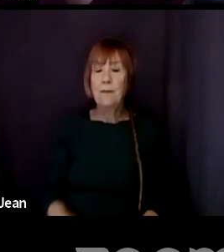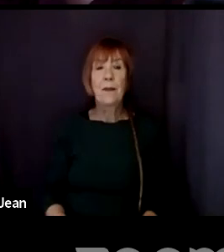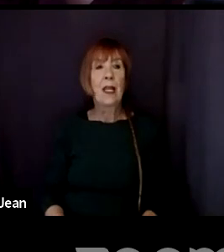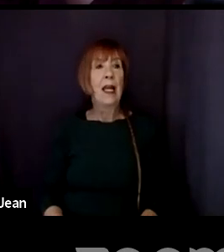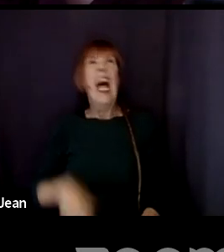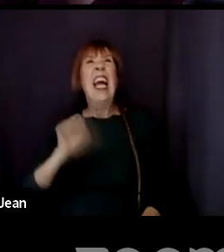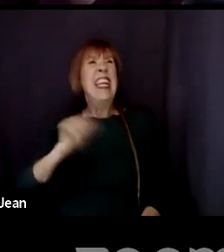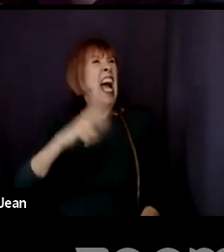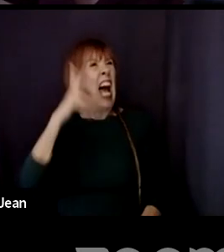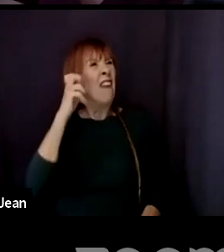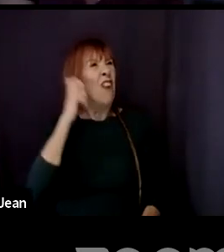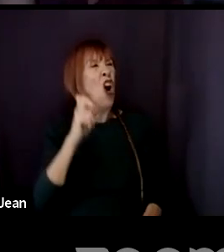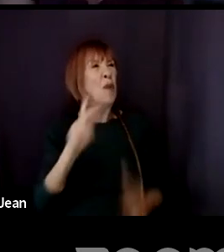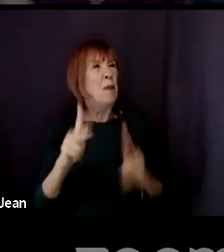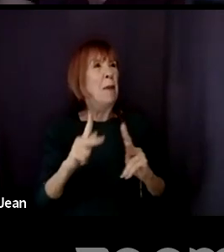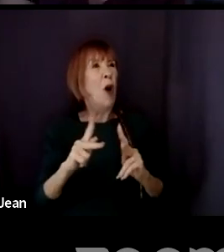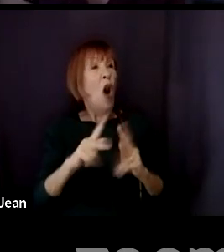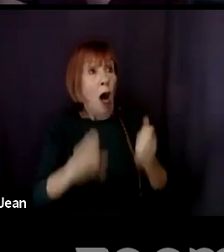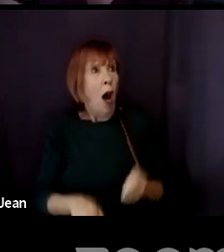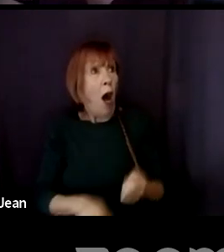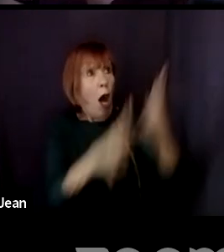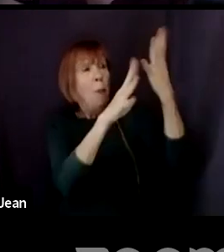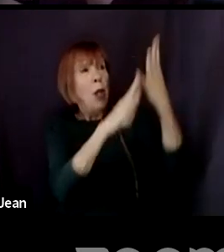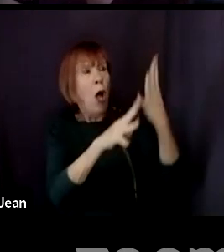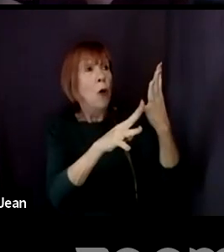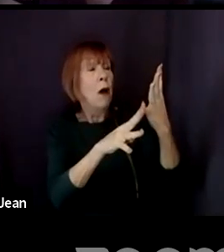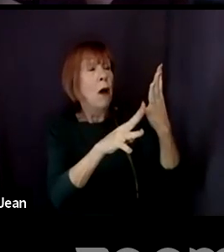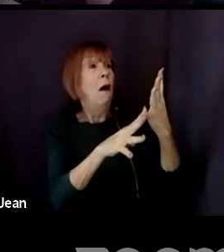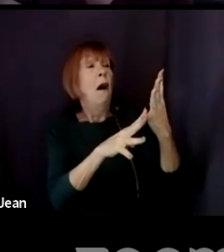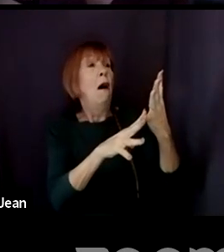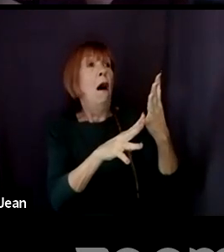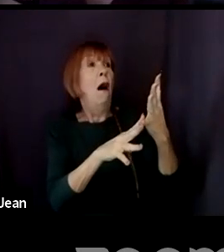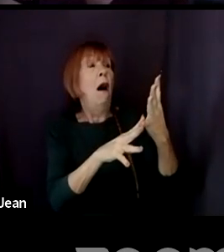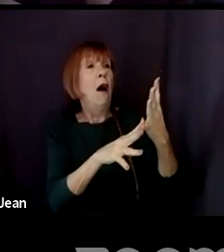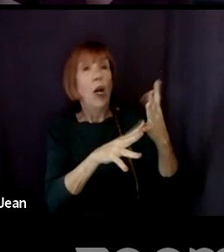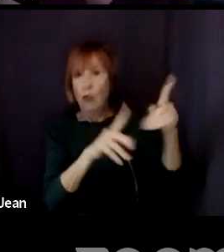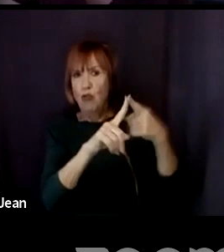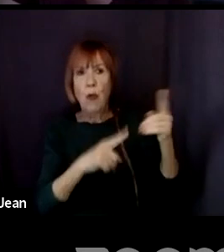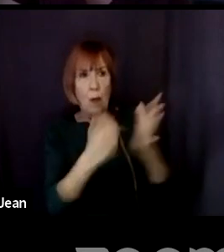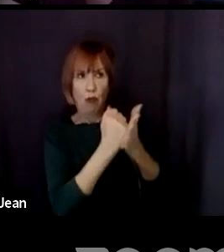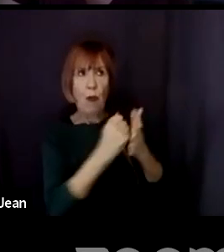and then they noticed that someone else like, changed the title and reuploaded the same thing.